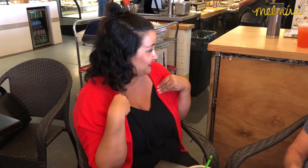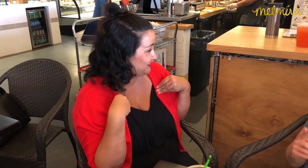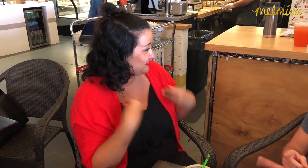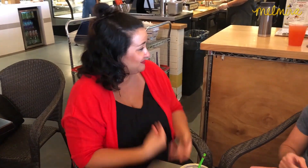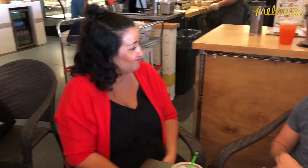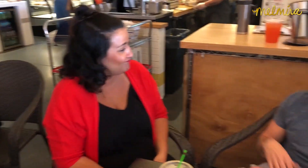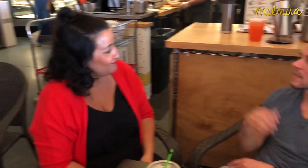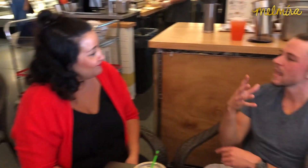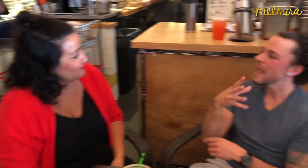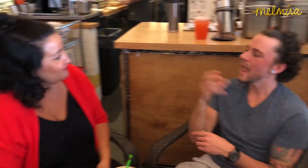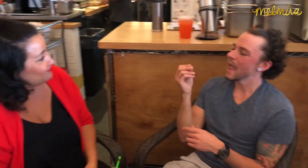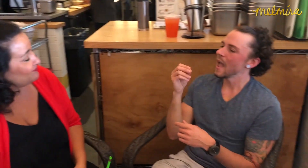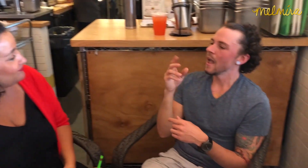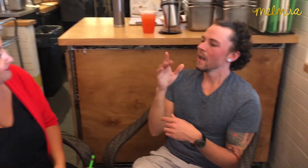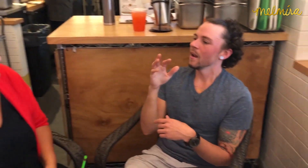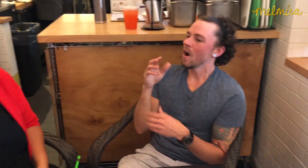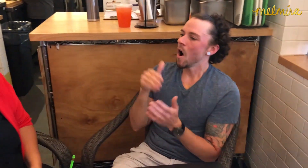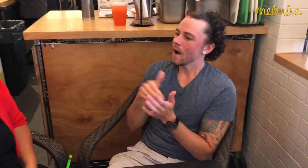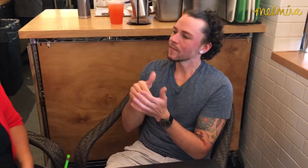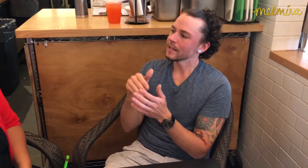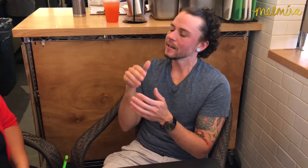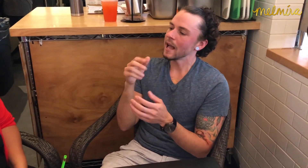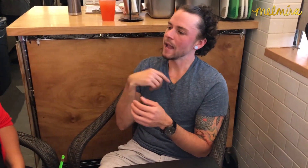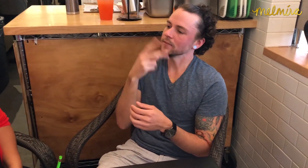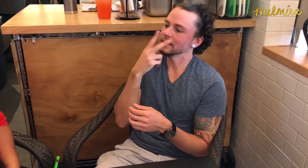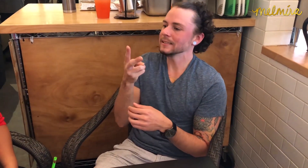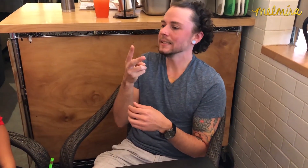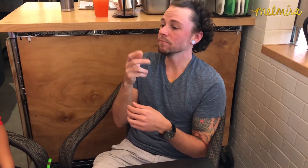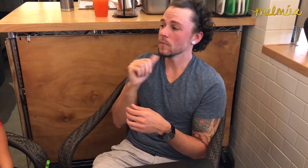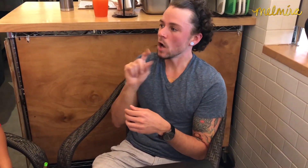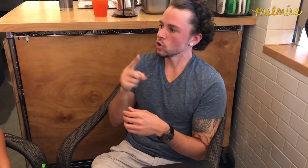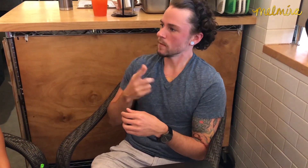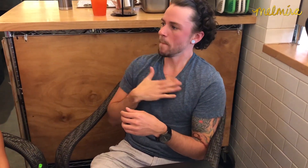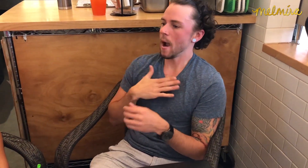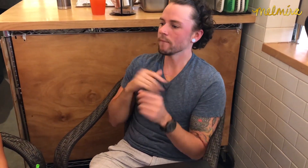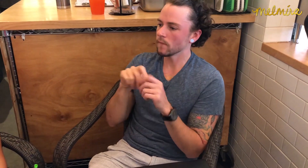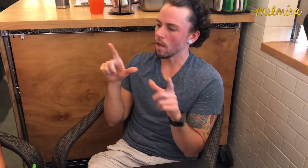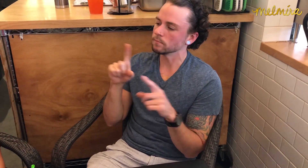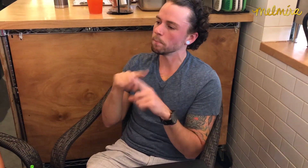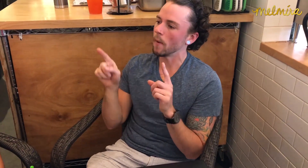And often I've seen... not only my vlogs,